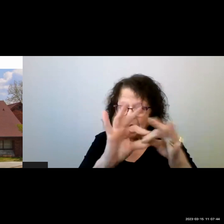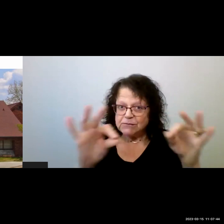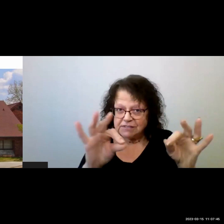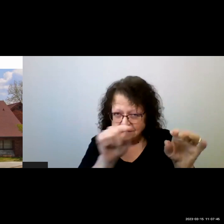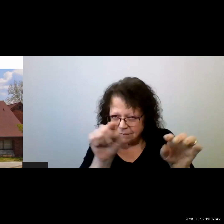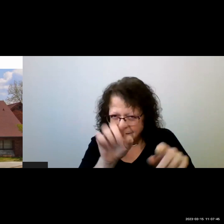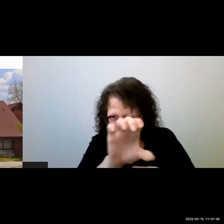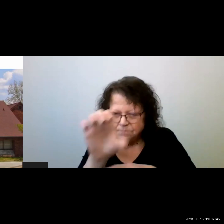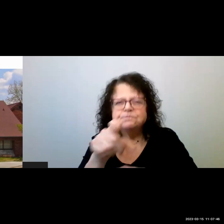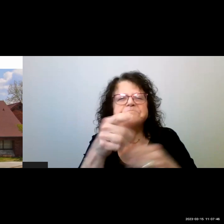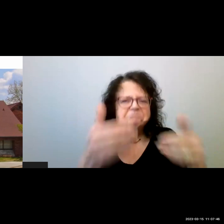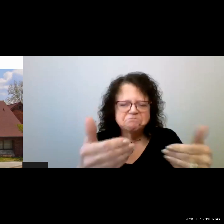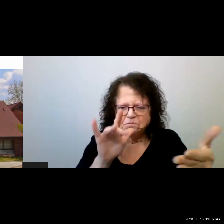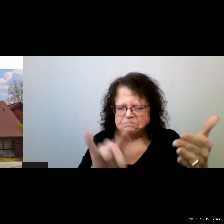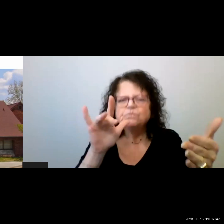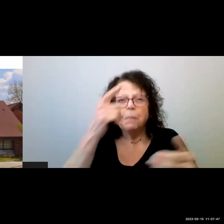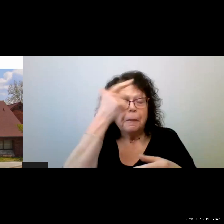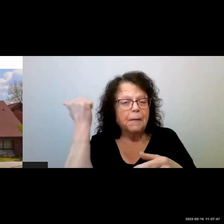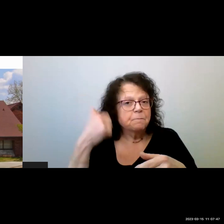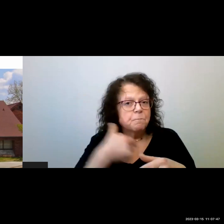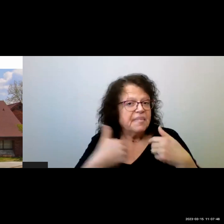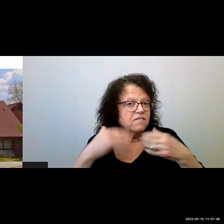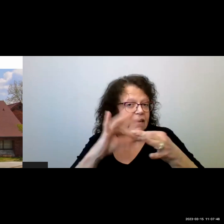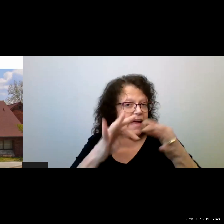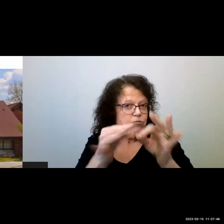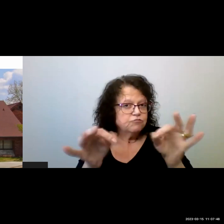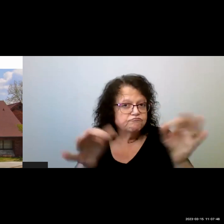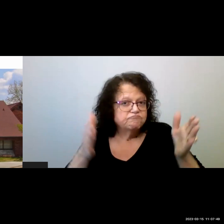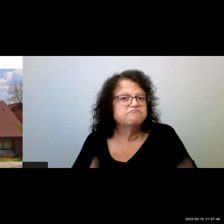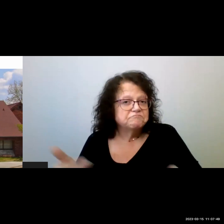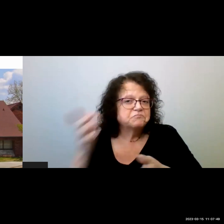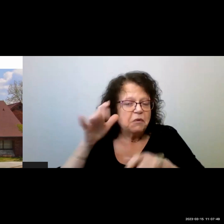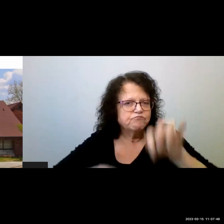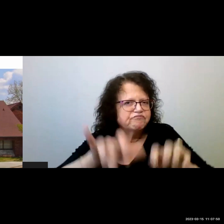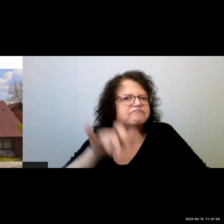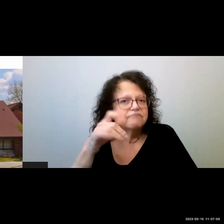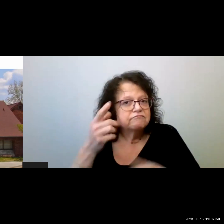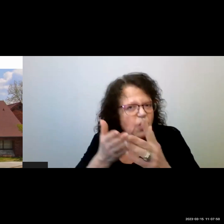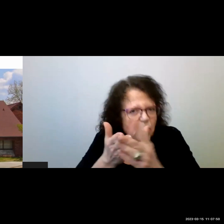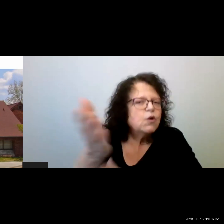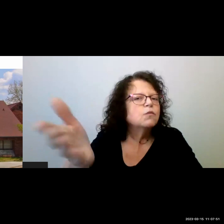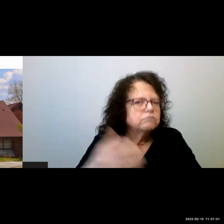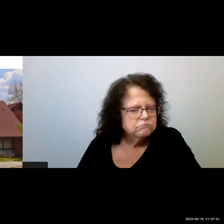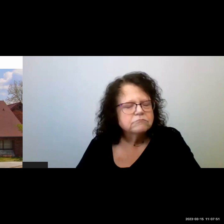captioner today who will be with us for the duration. You can also visit the StreamText